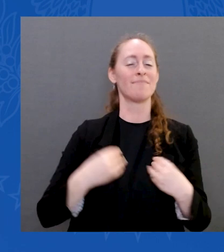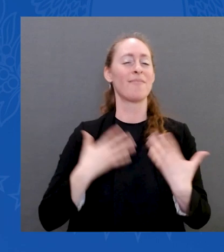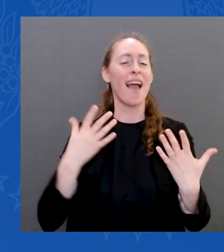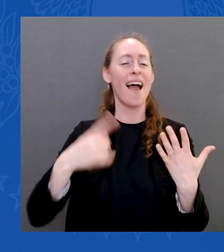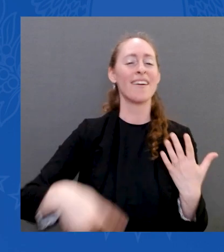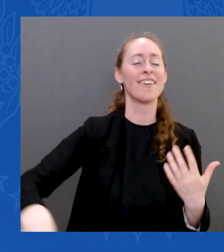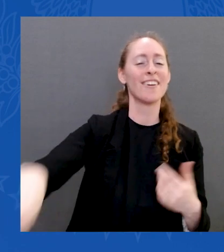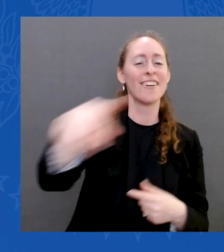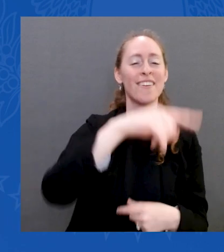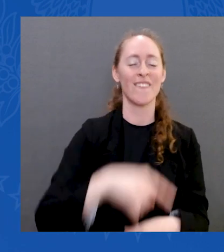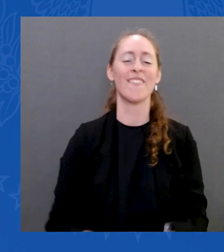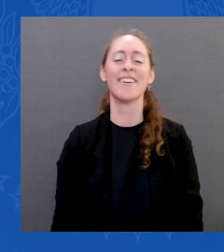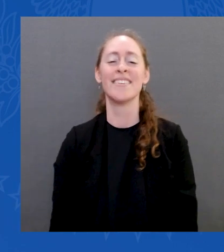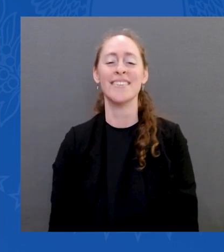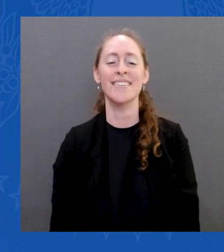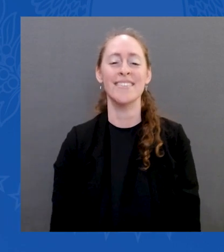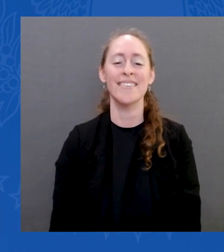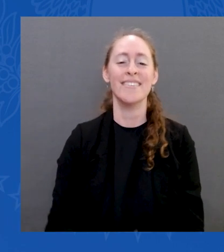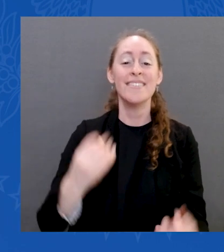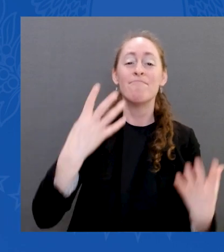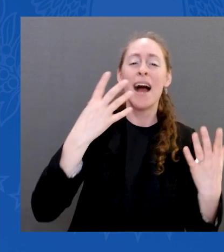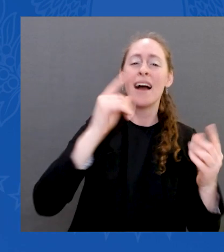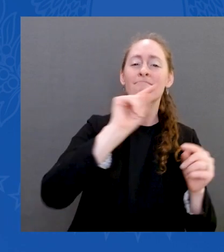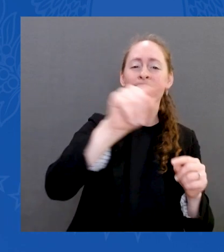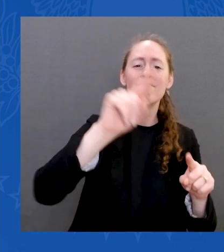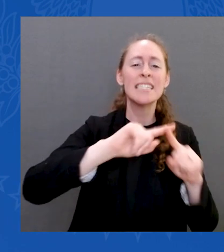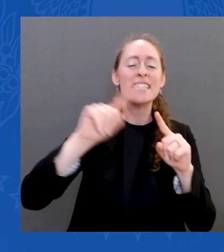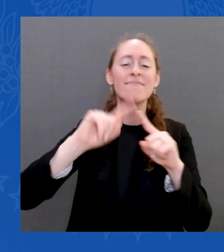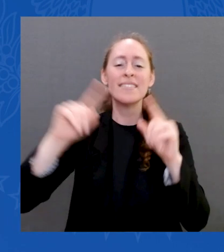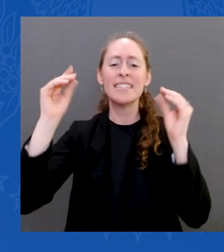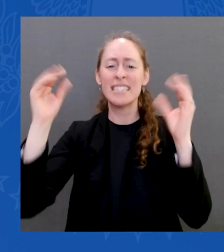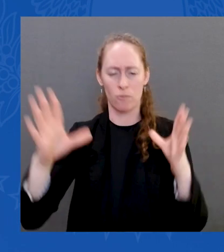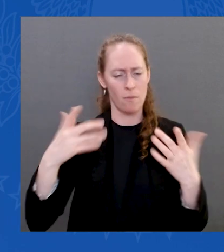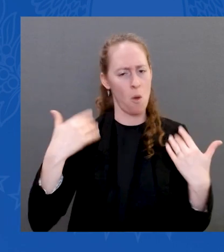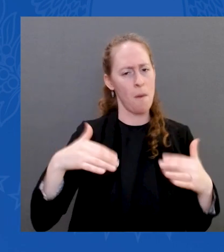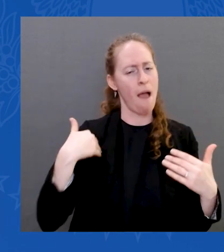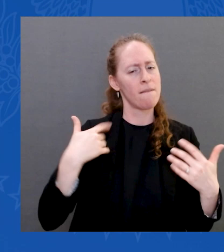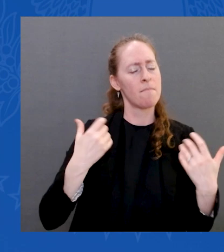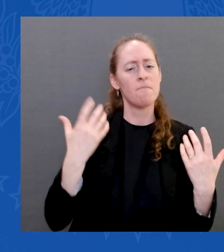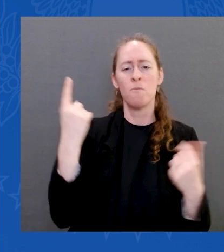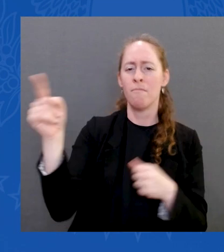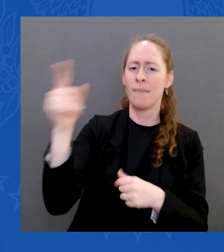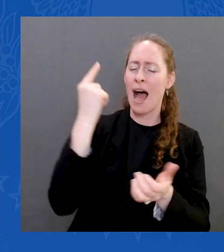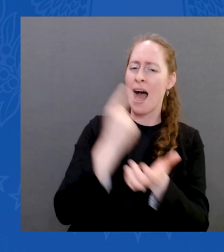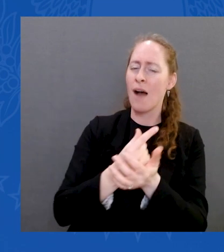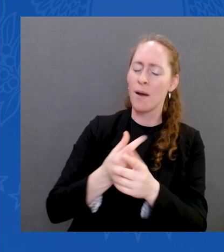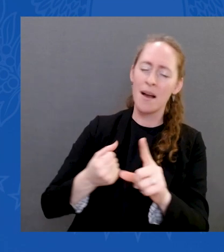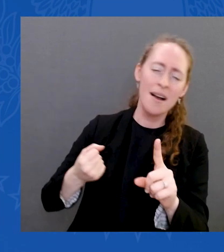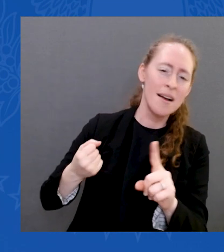who fundamentally impacted your lives. Well, you know, I think you've paid it forward